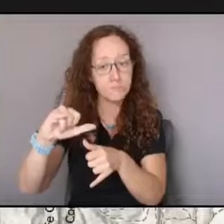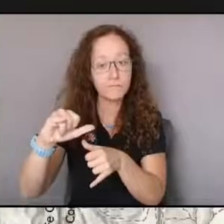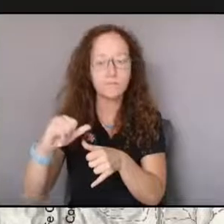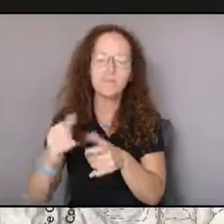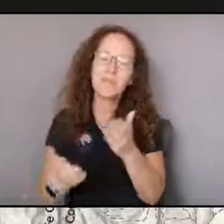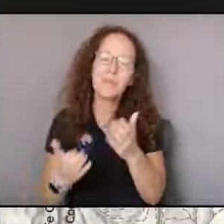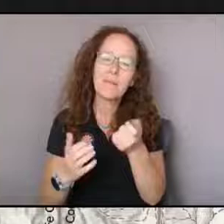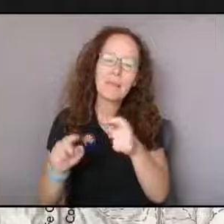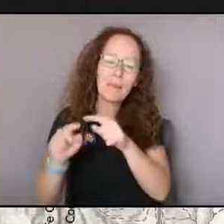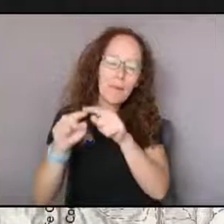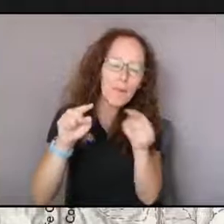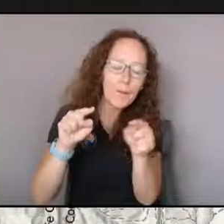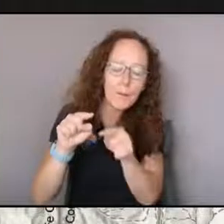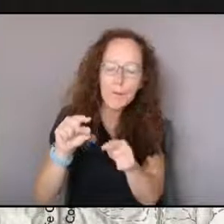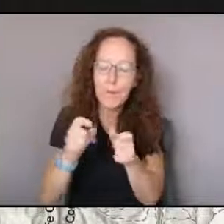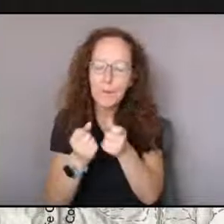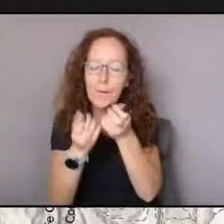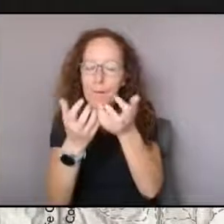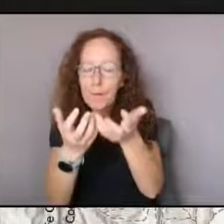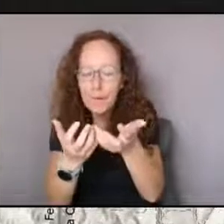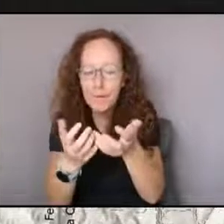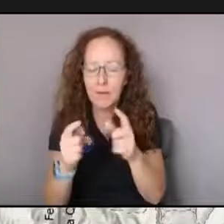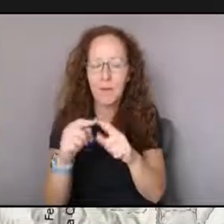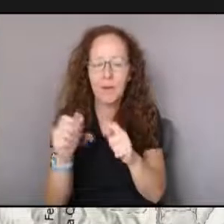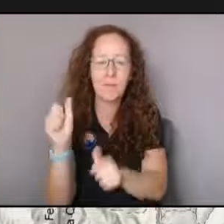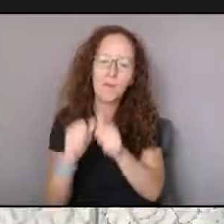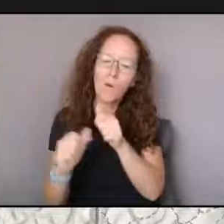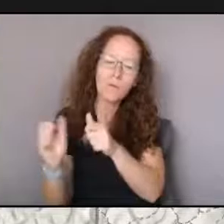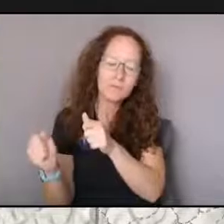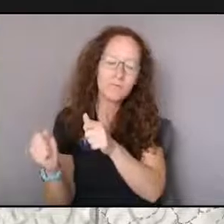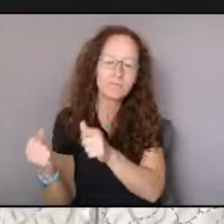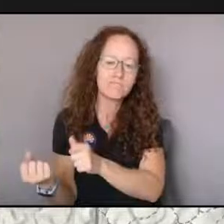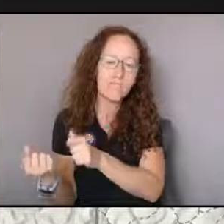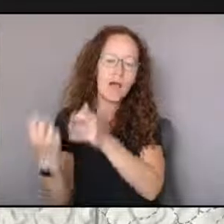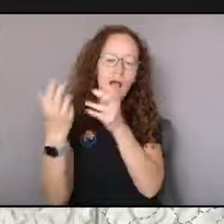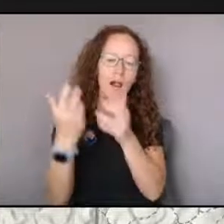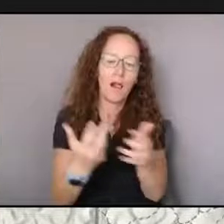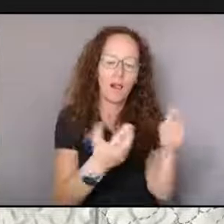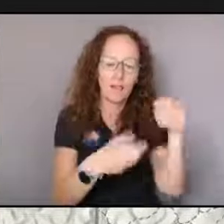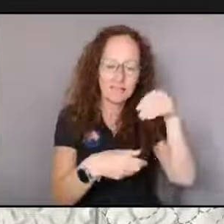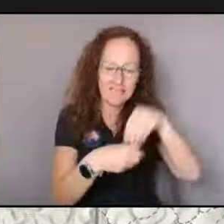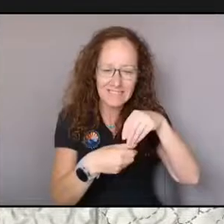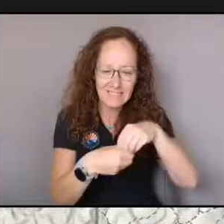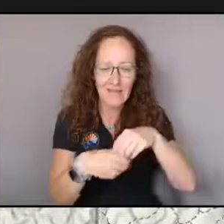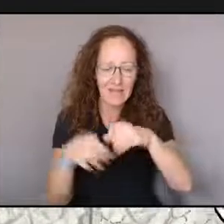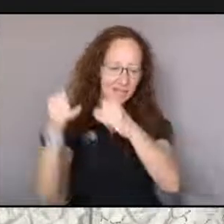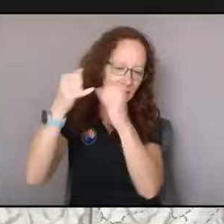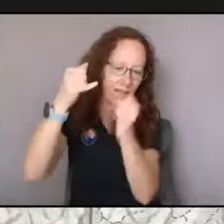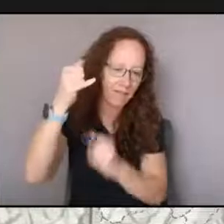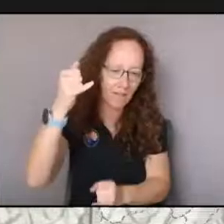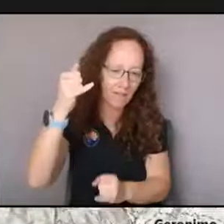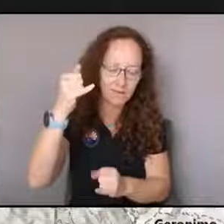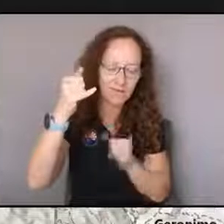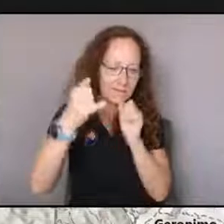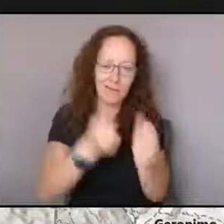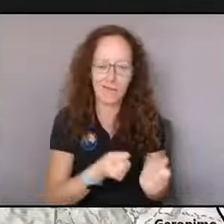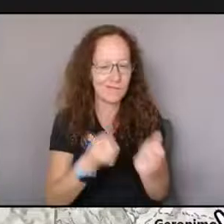A LITTLE NOOK AND CRANNIES THAT MAY FILL IN, BUT FOR THE MOST PART, EVERYTHING SHOULD EMBER WASH BACK INTO THE FIRE ITSELF AND NOT SPREAD. IT IS GOING TO HAVE